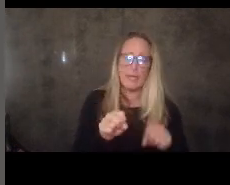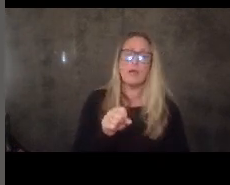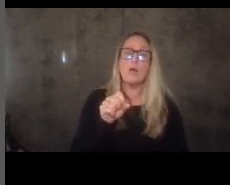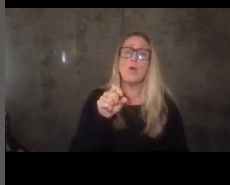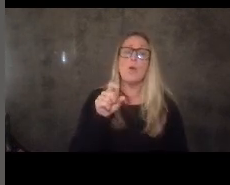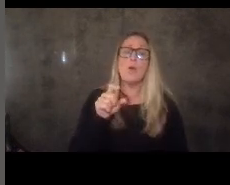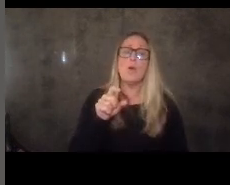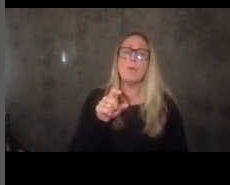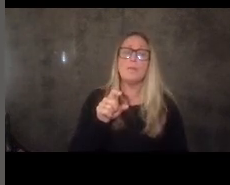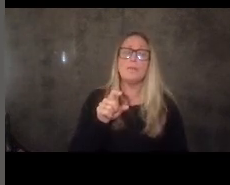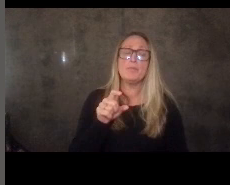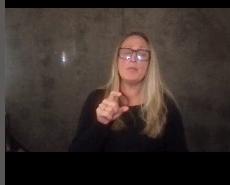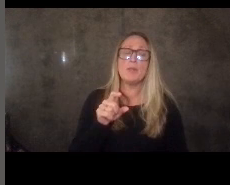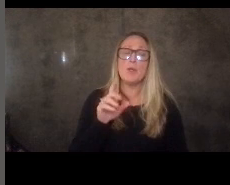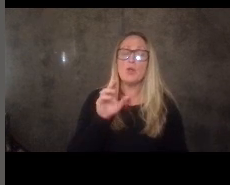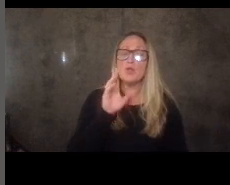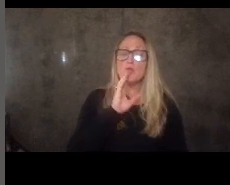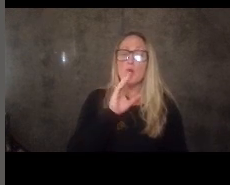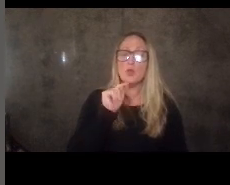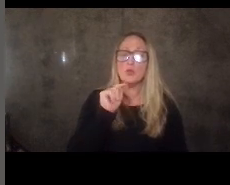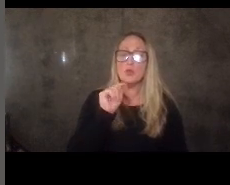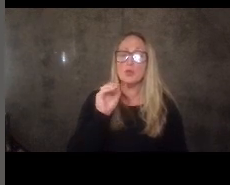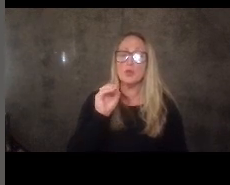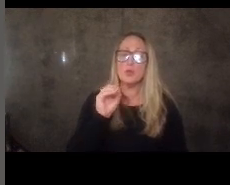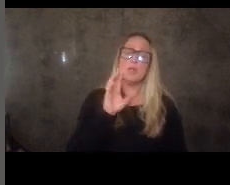The talk to text option. Indie calls area.